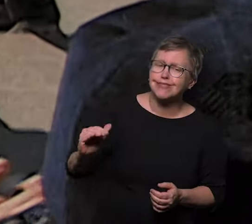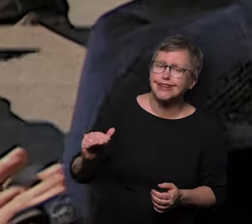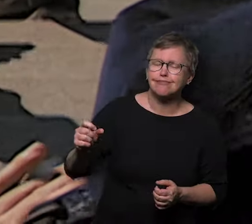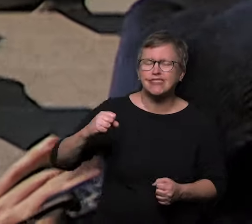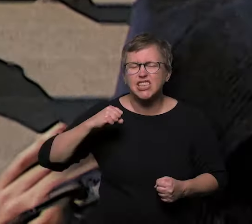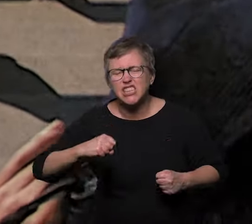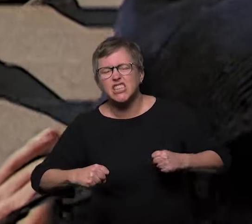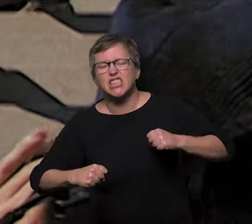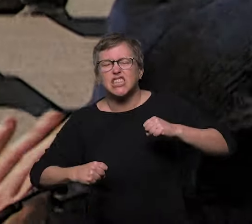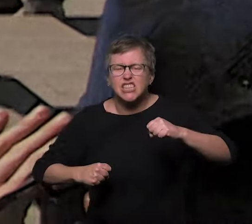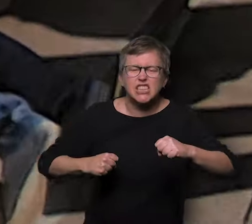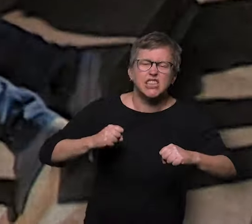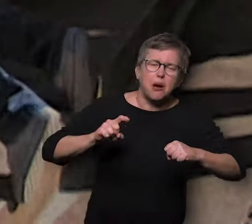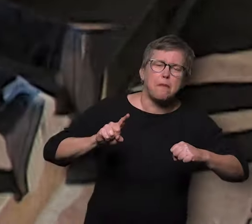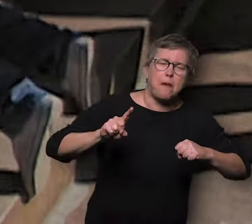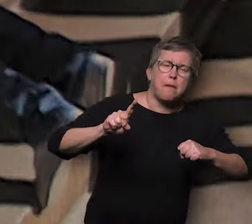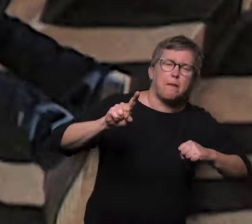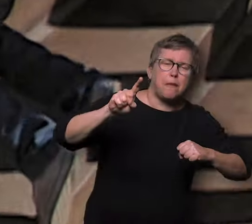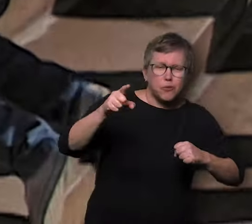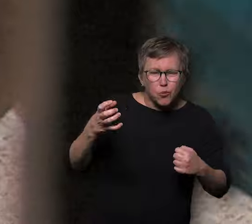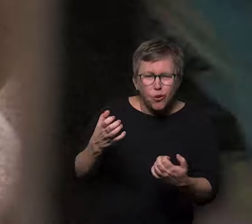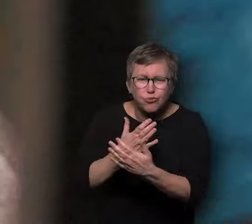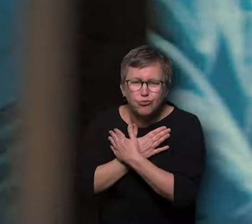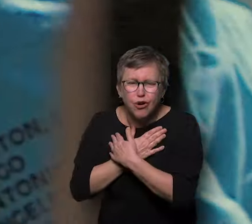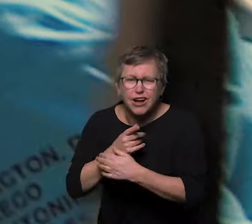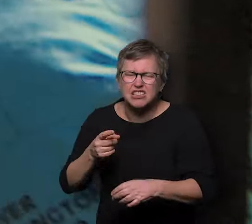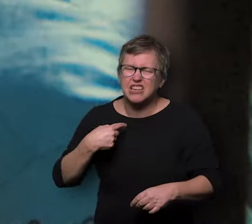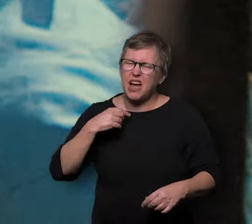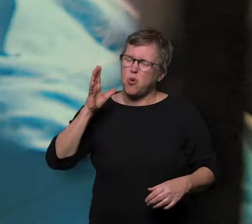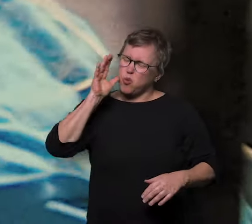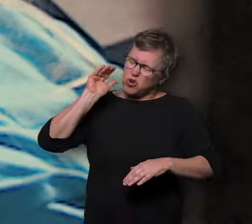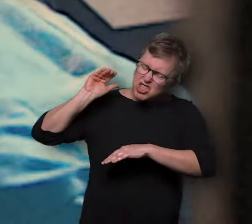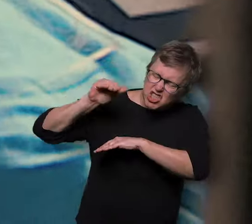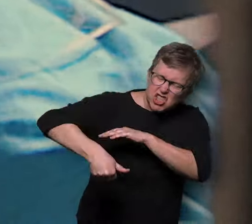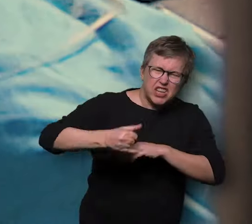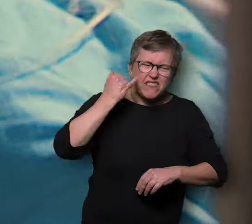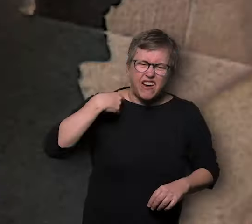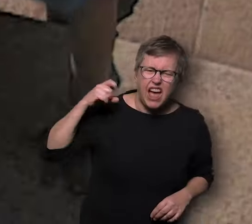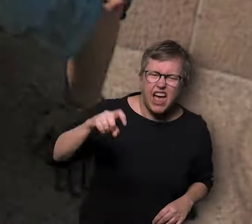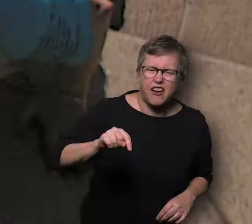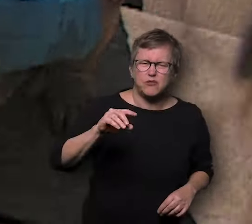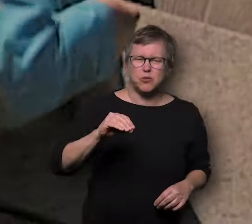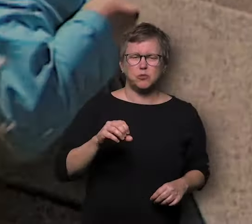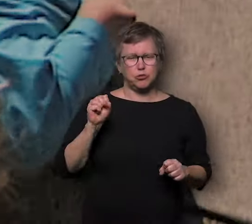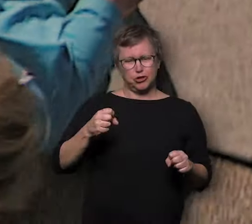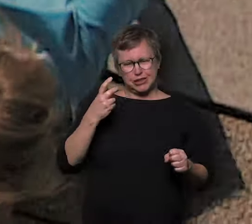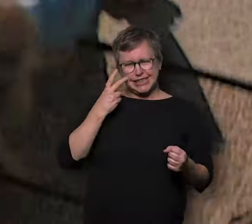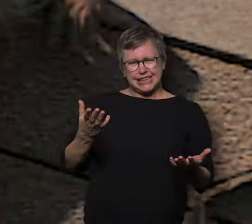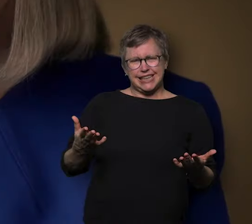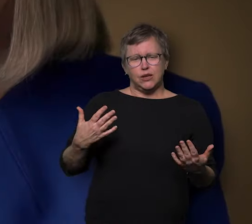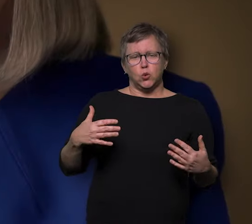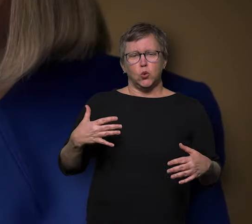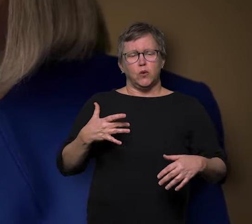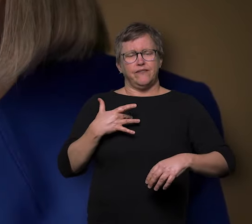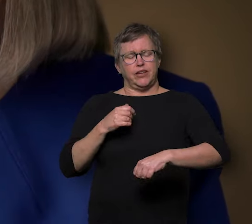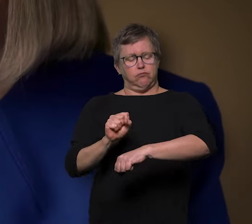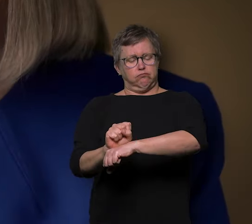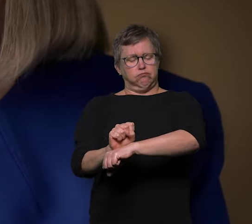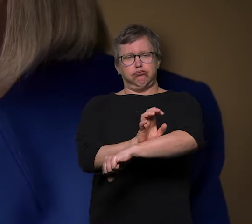and she's crawling up those steps. Do you want to take a rest? I'll take all night if I have to! And you could see the-- oh, I got goosebumps--